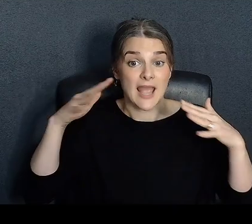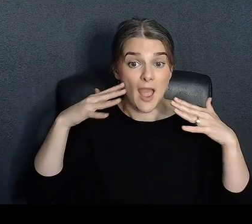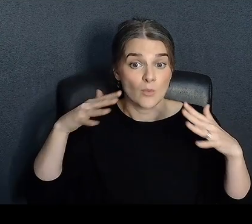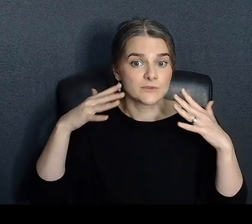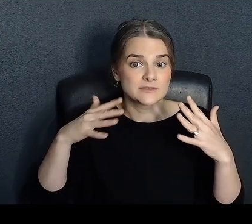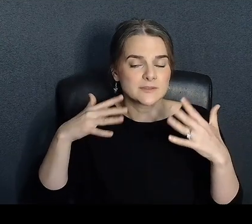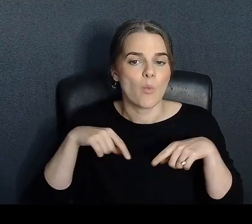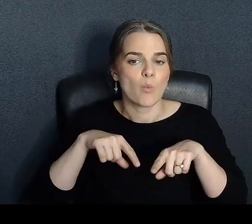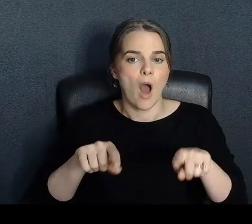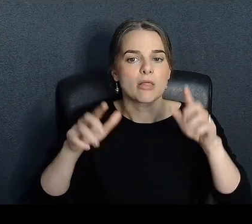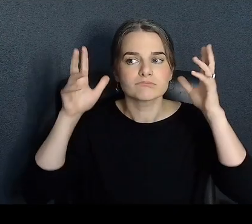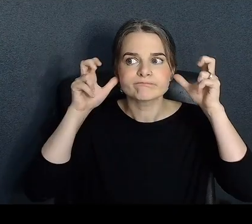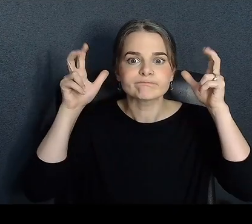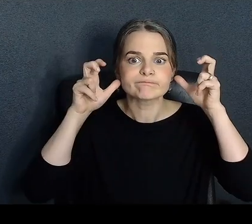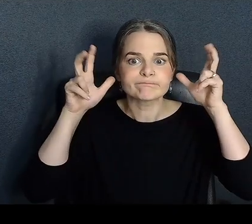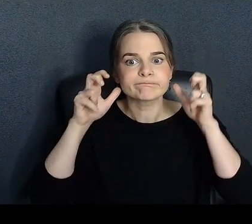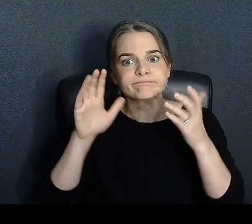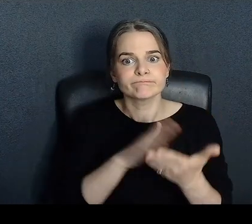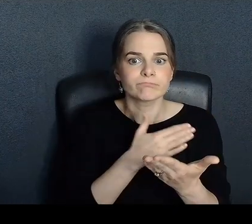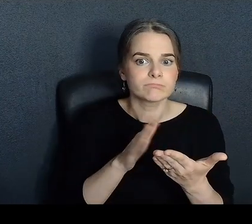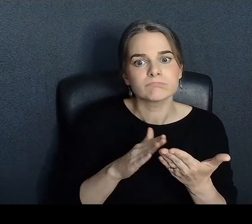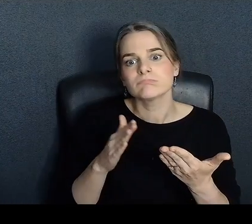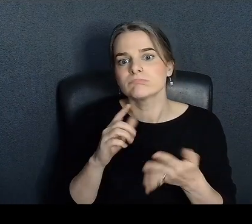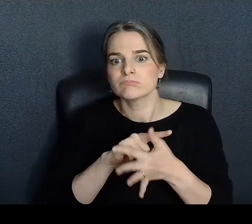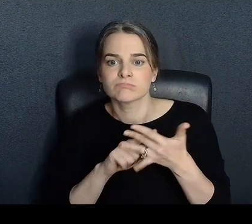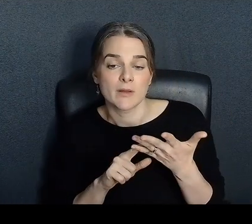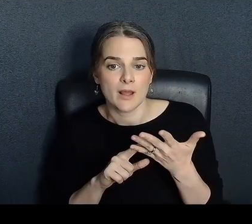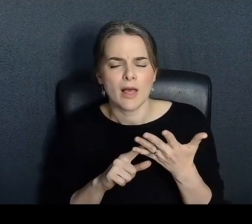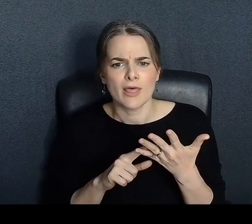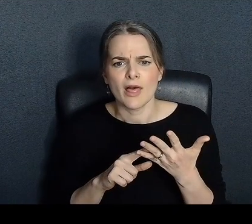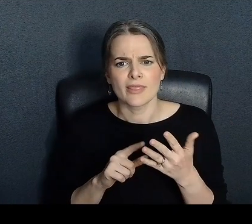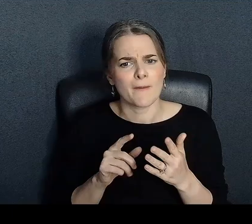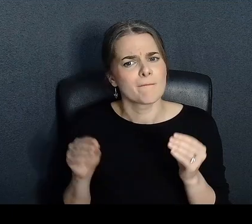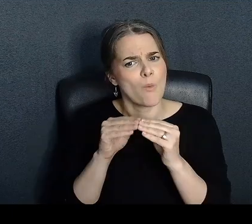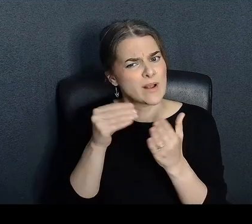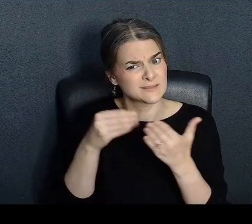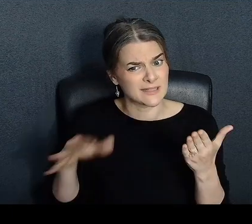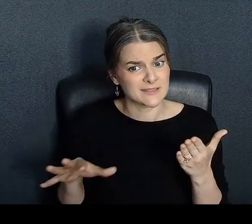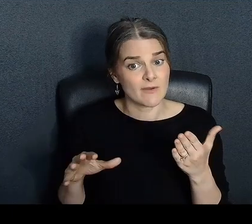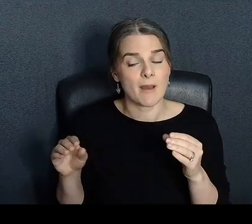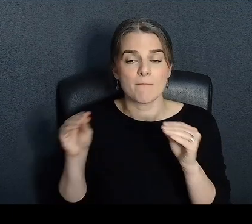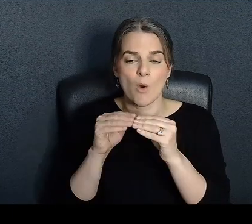experience. When you go to the Android system, it's everything else.